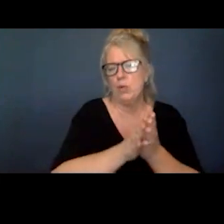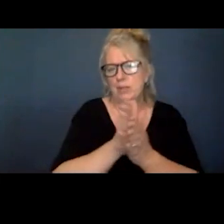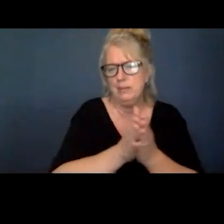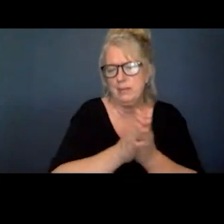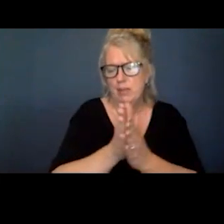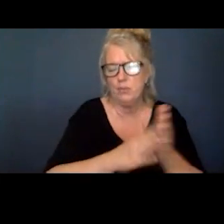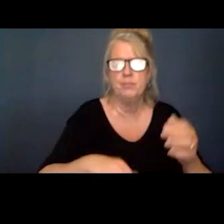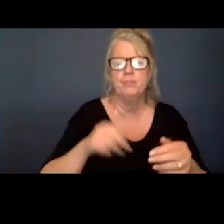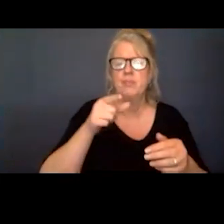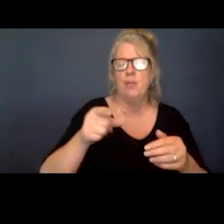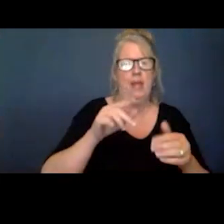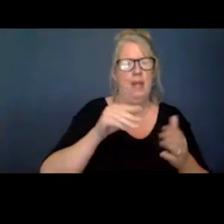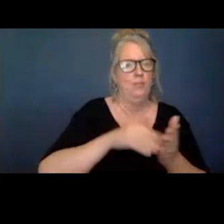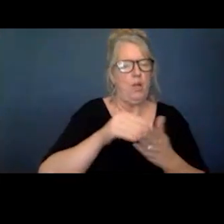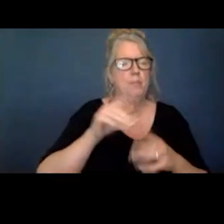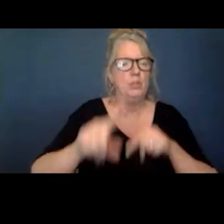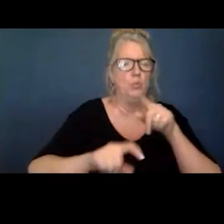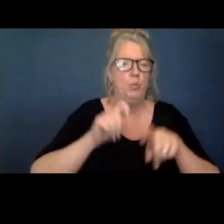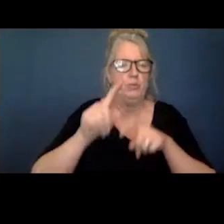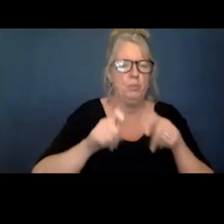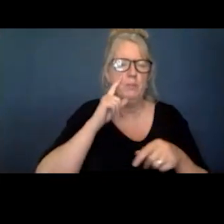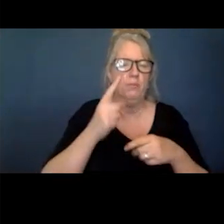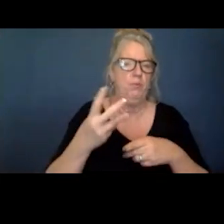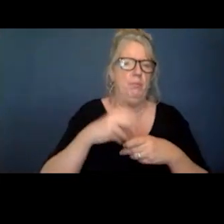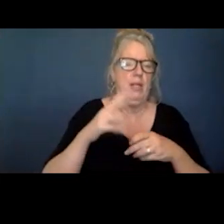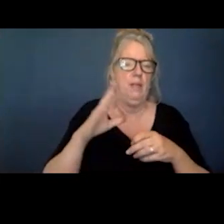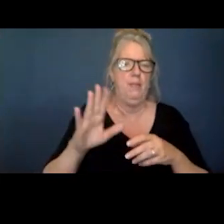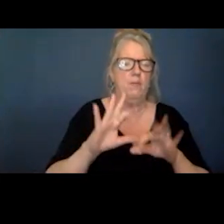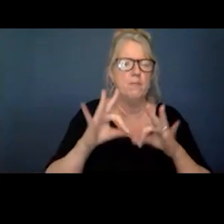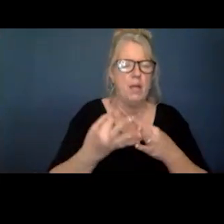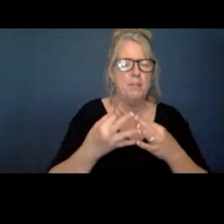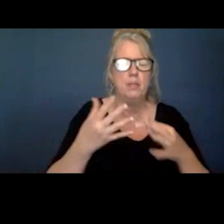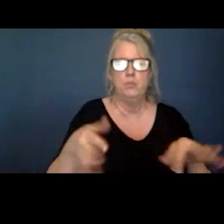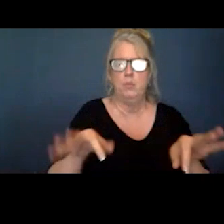is a common question for participants and their families. Understandably, they want to know how